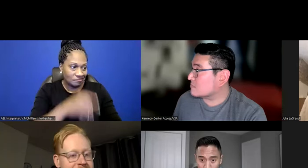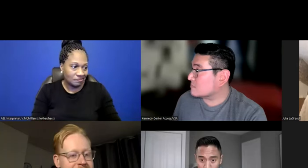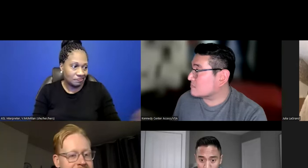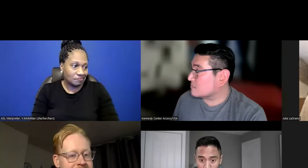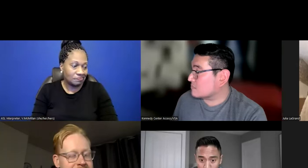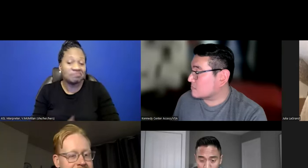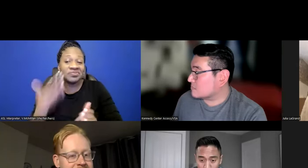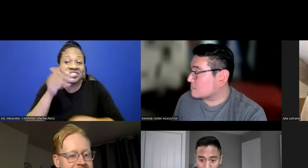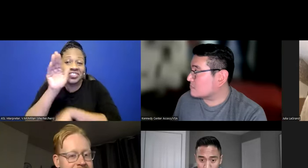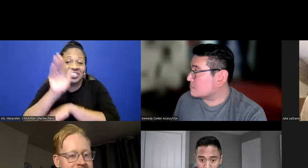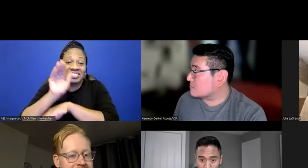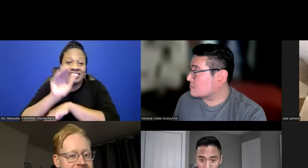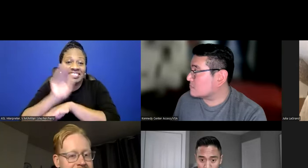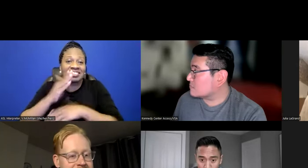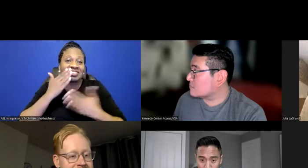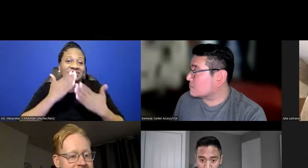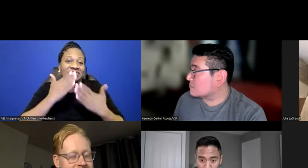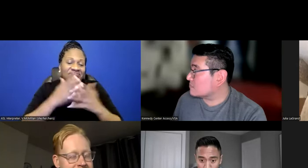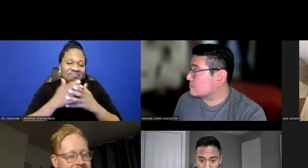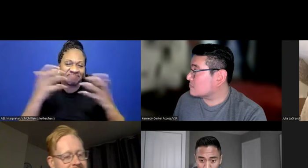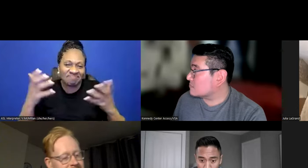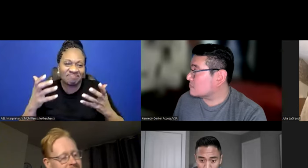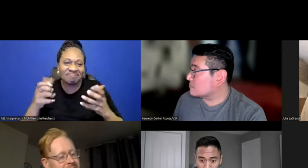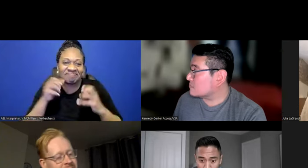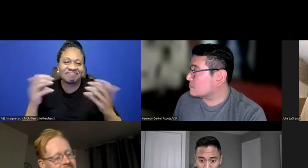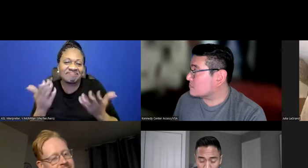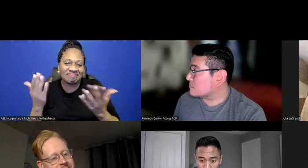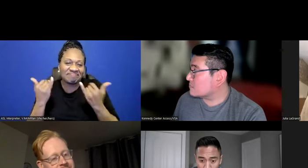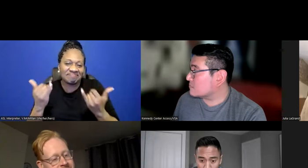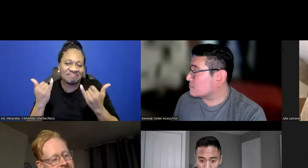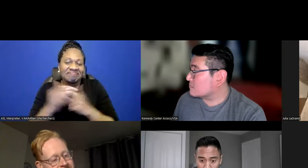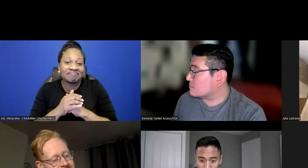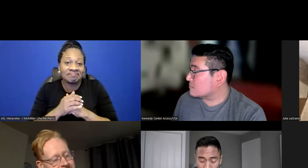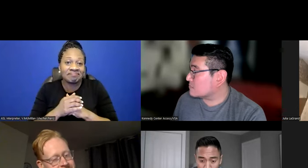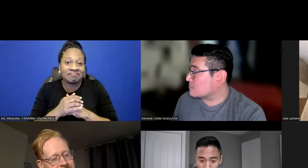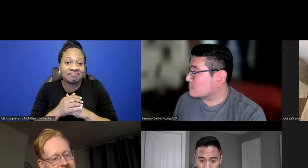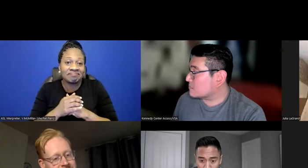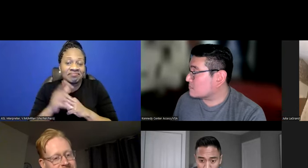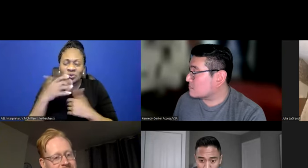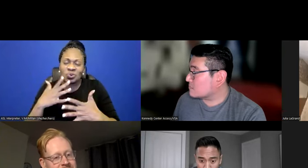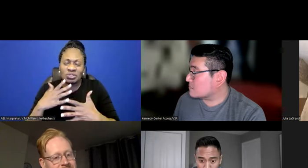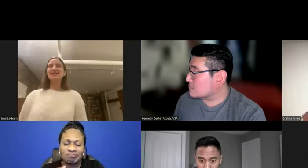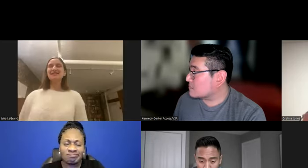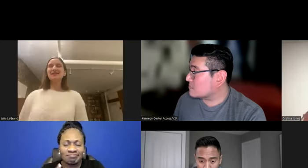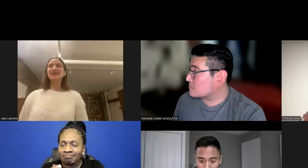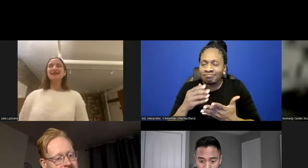Good evening, everyone. Thank you so much for being here with us today for an enriching conversation about disability